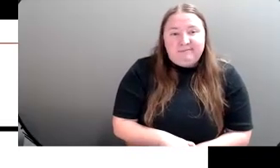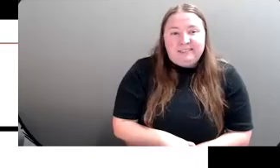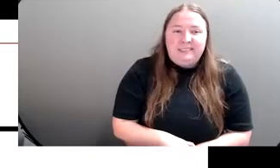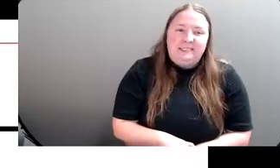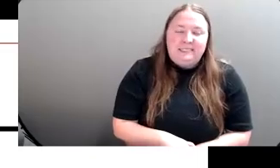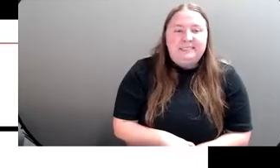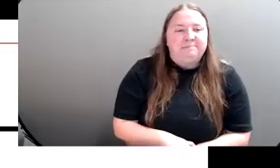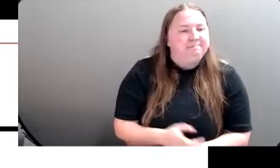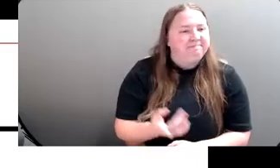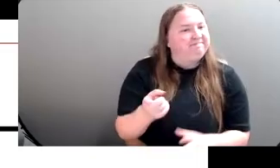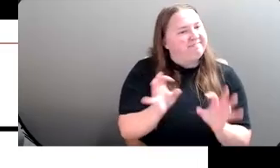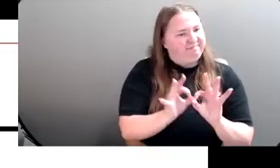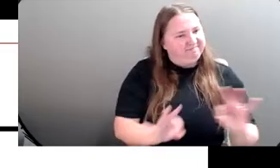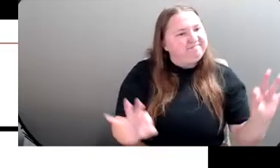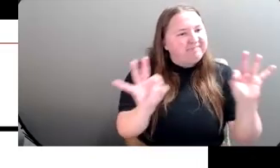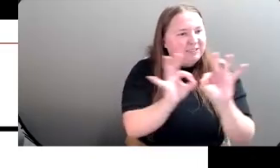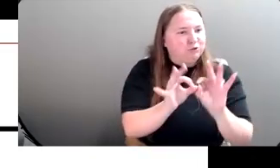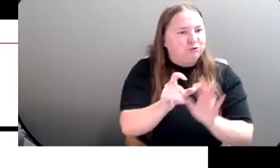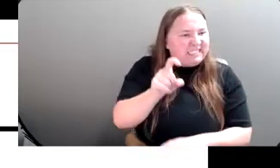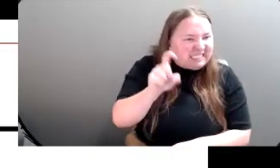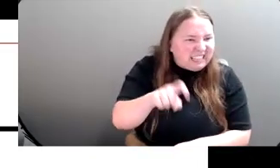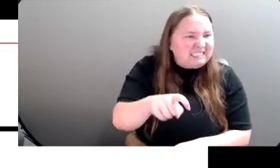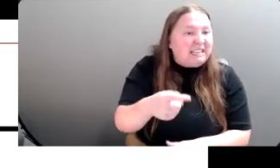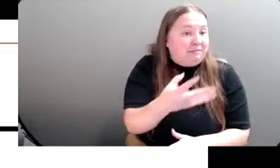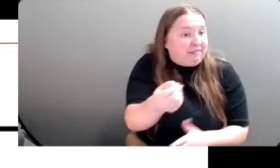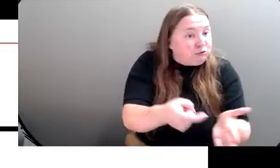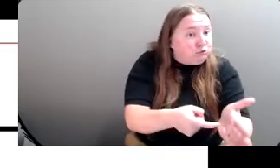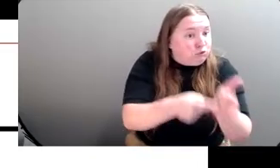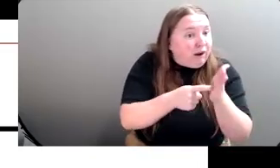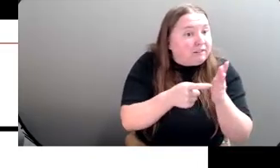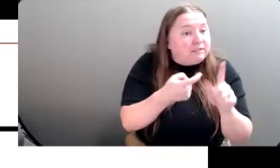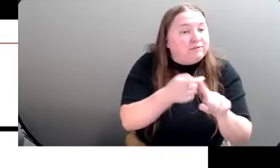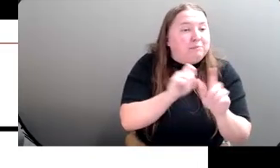essential. It's necessary. It is required by state and federal law,